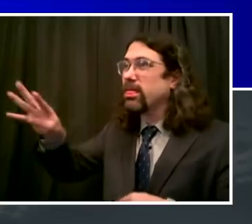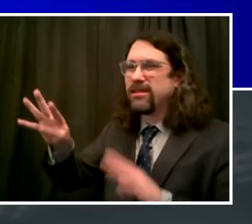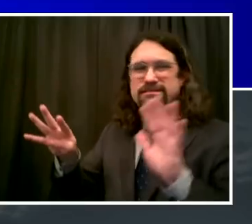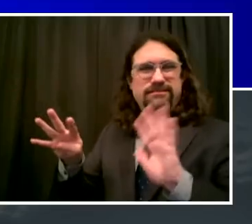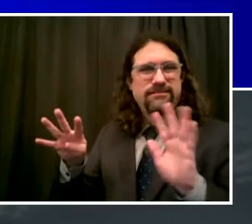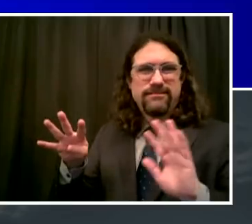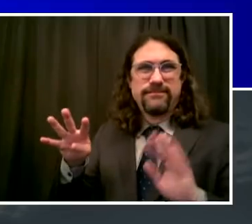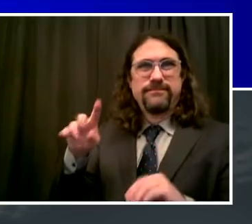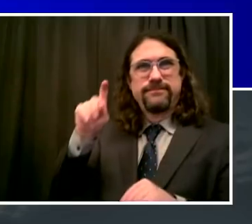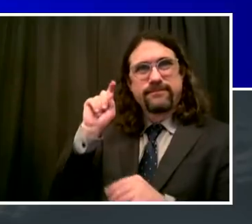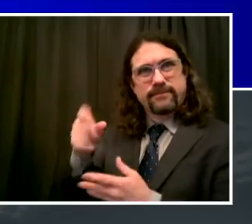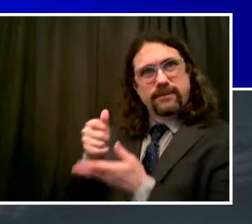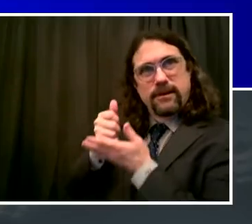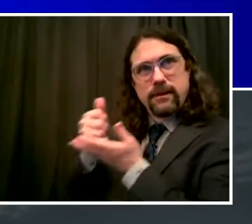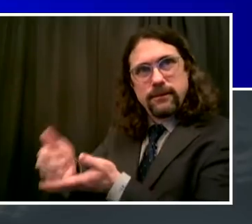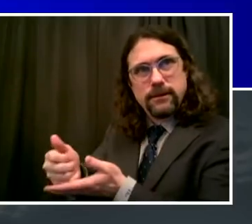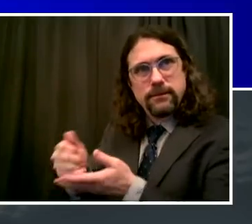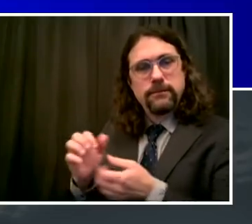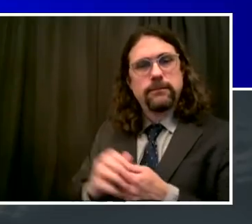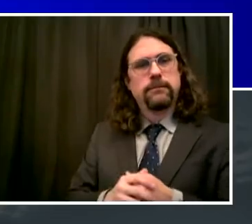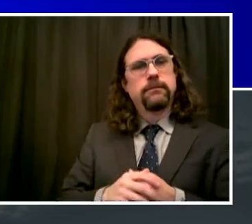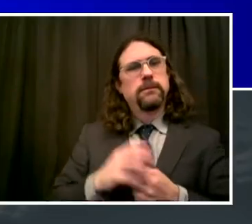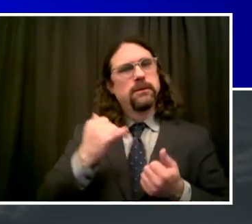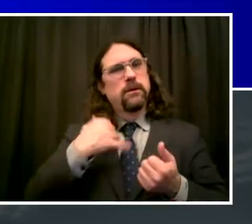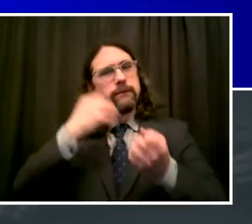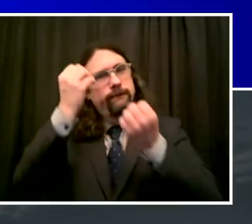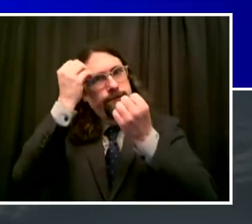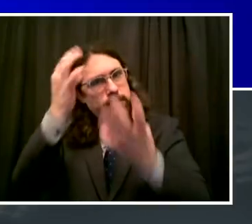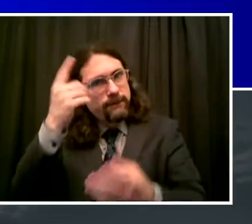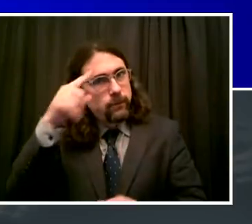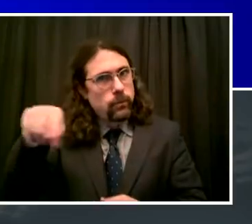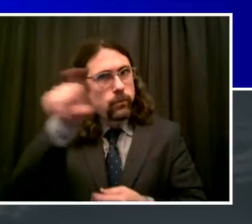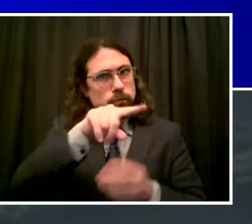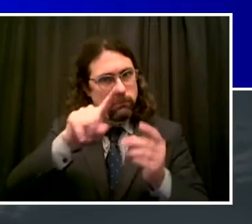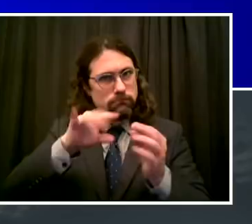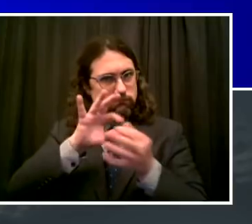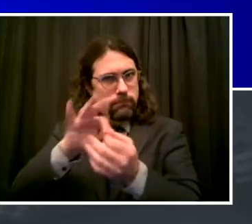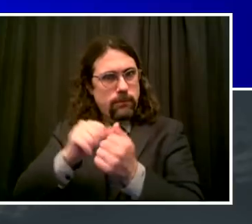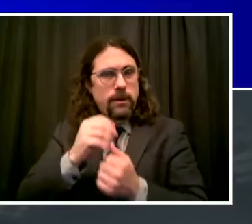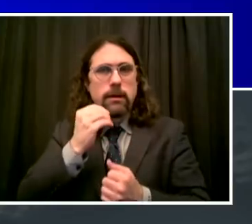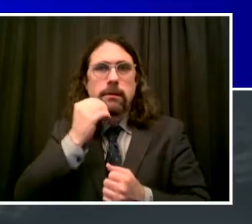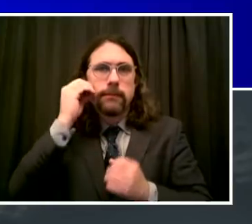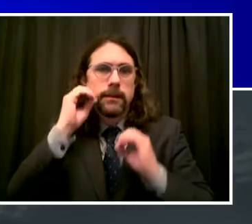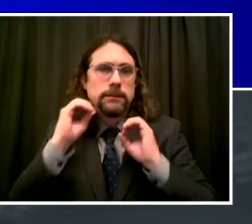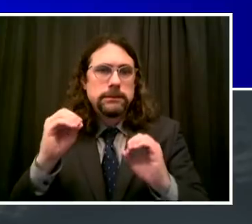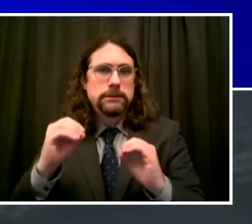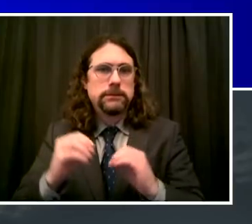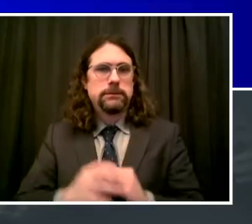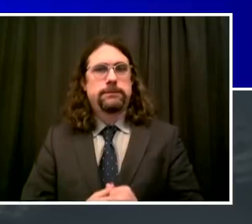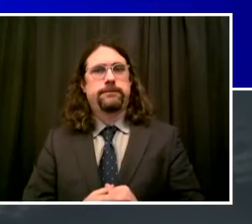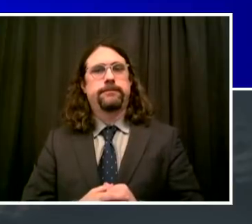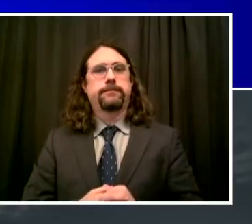THM EBACK AND TO CREATE A BETTER REALITY FOR HOMELESS PEO H